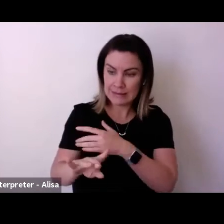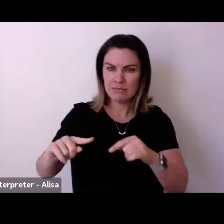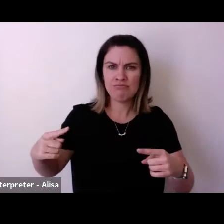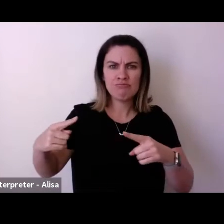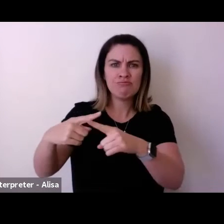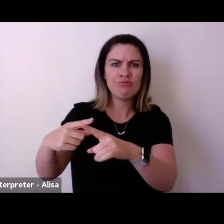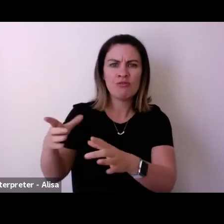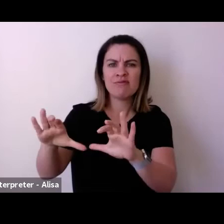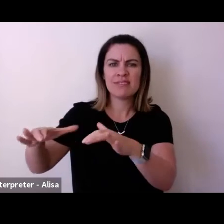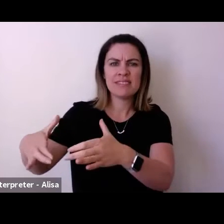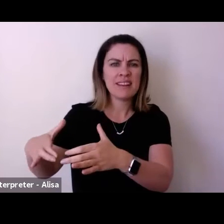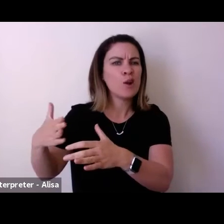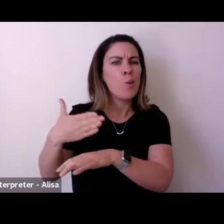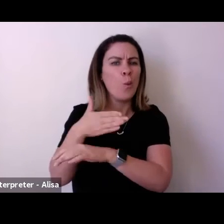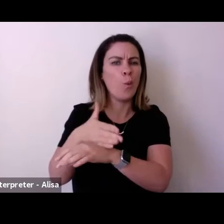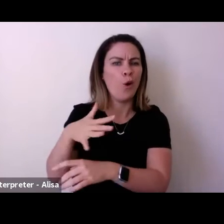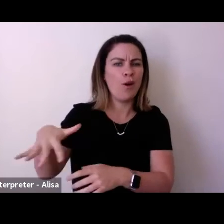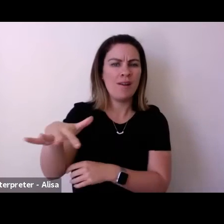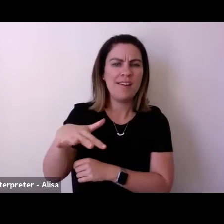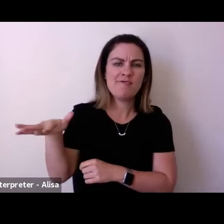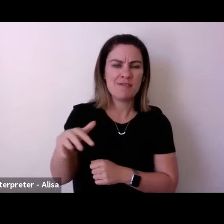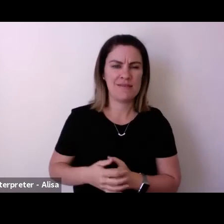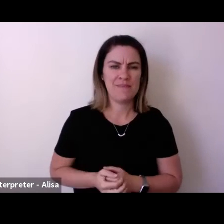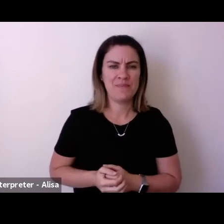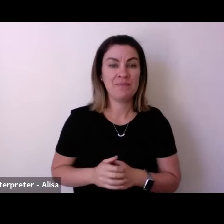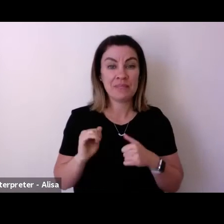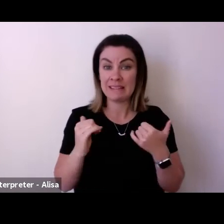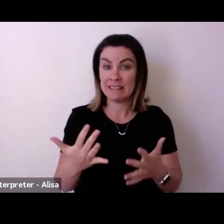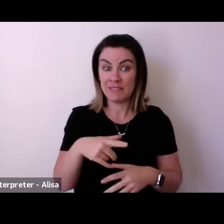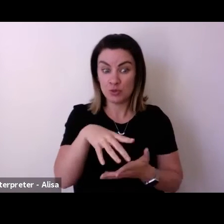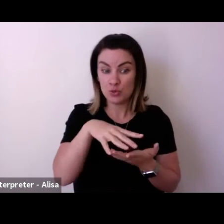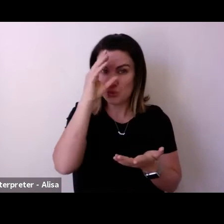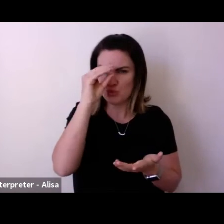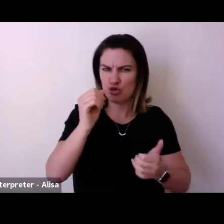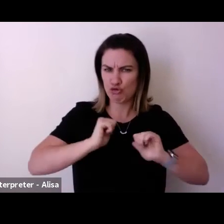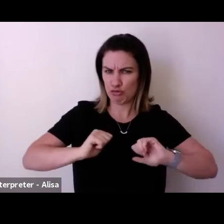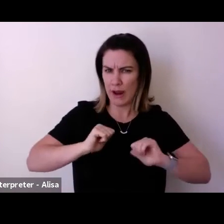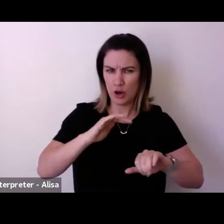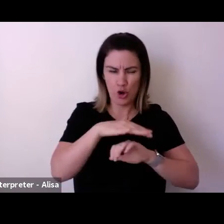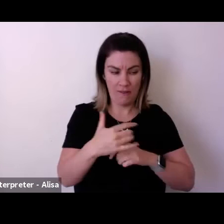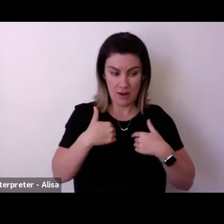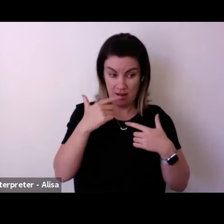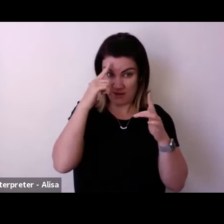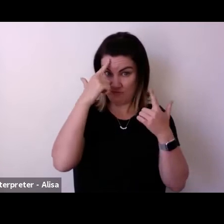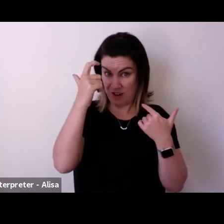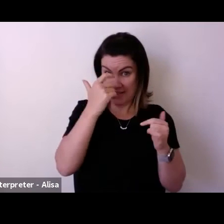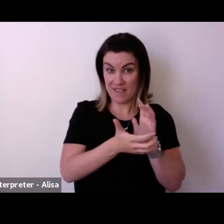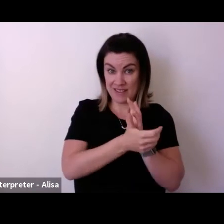innovative compatible programs designed to give students training in transferring their creative skills to different environments.